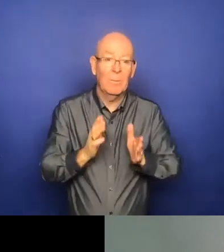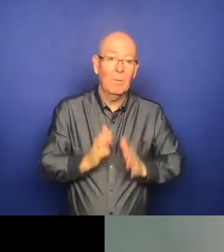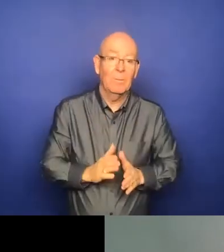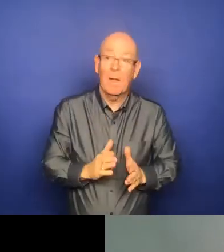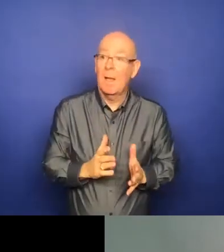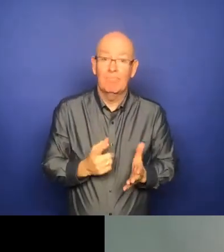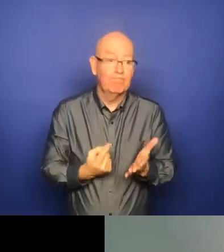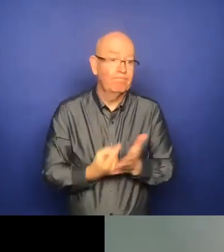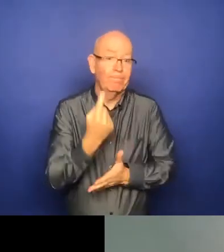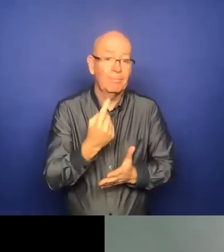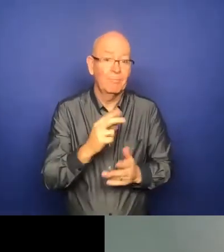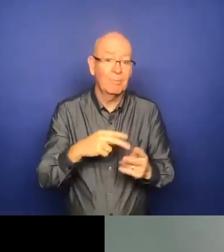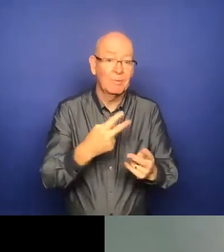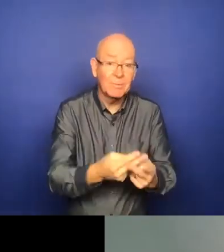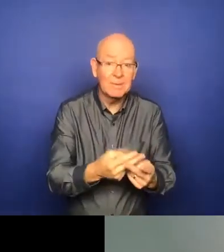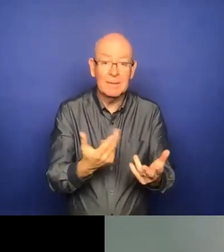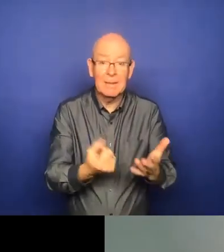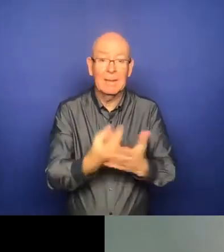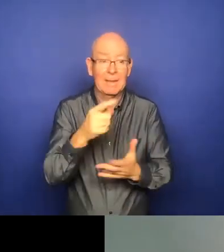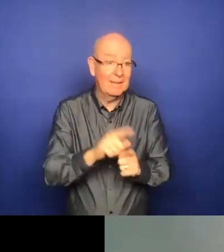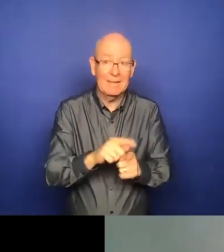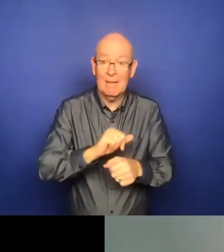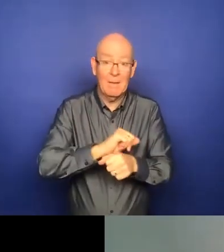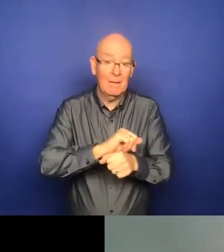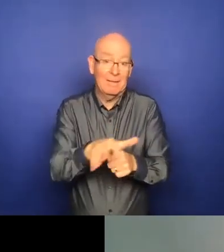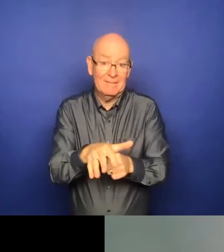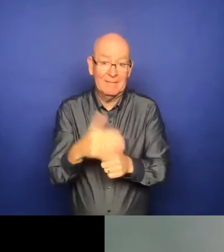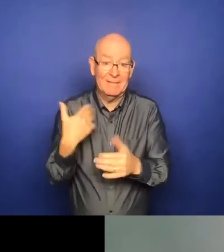is recommended, but there are some guidelines that should be followed